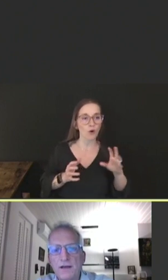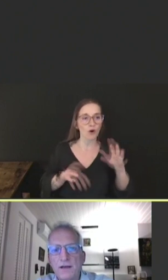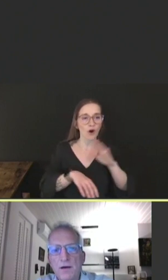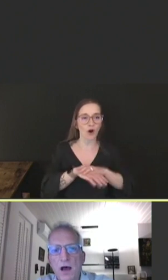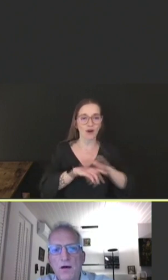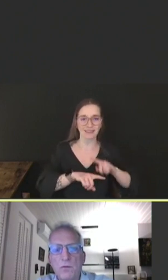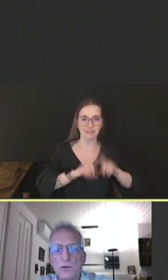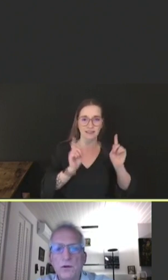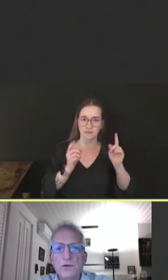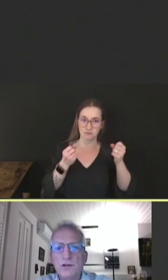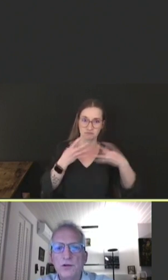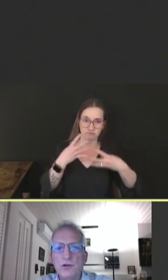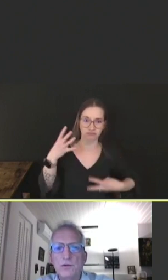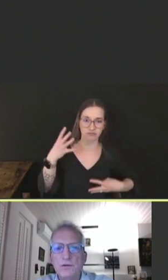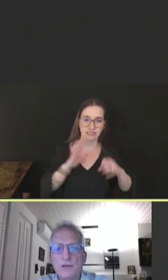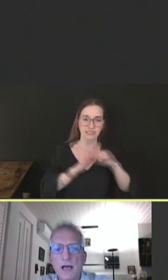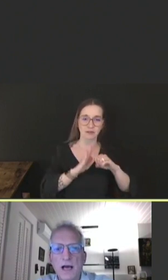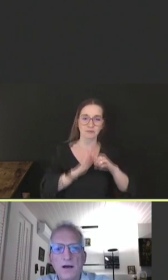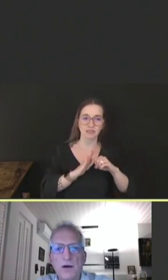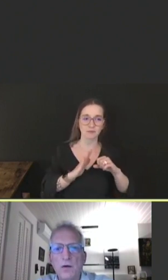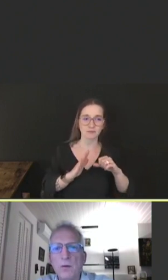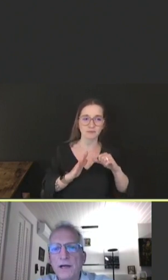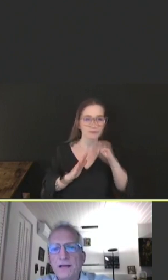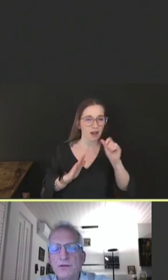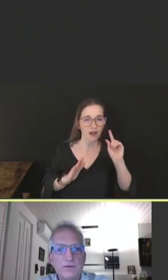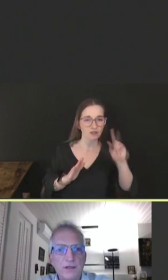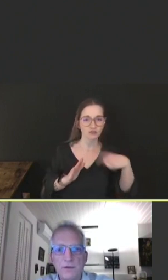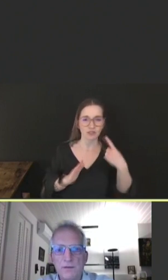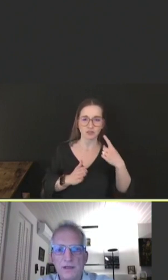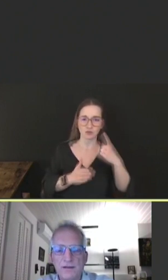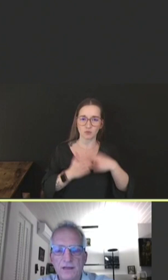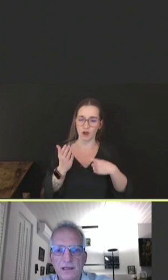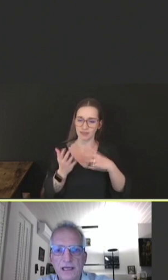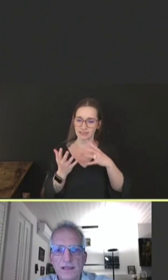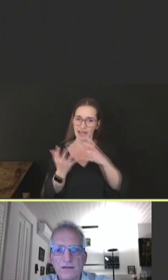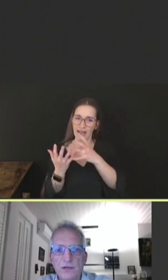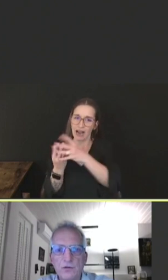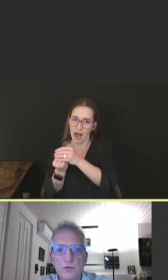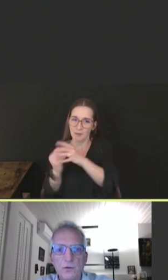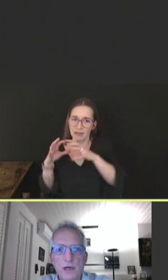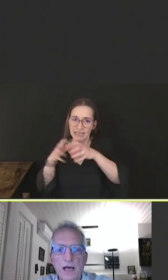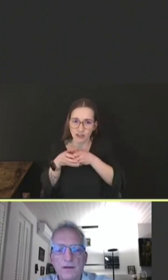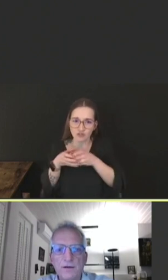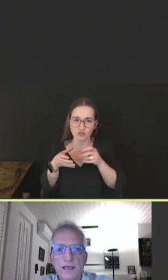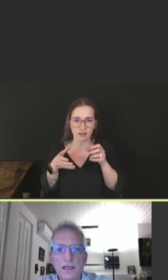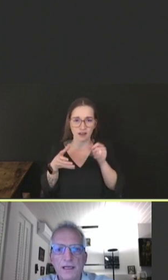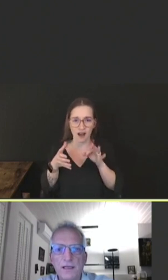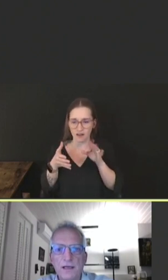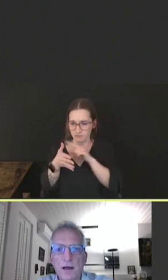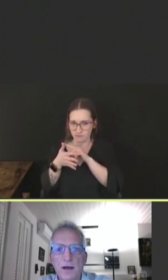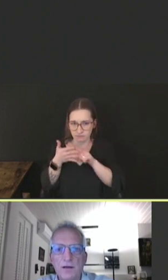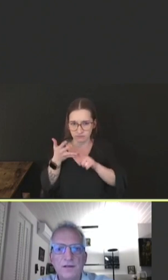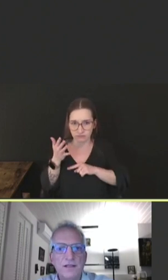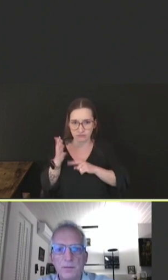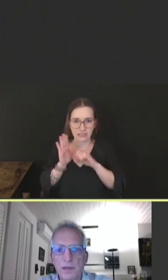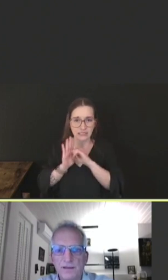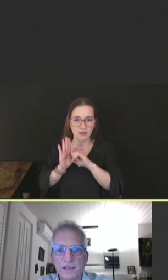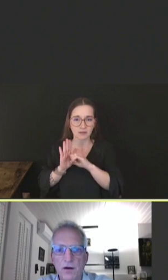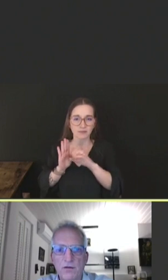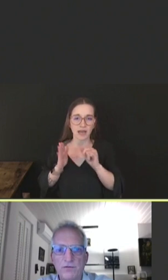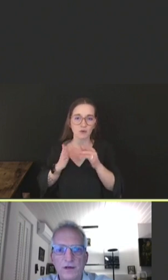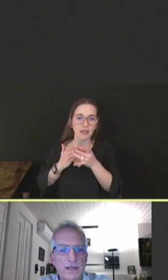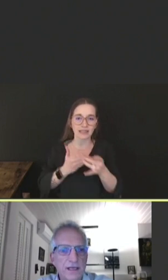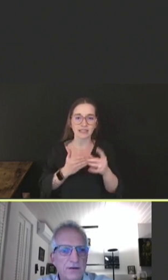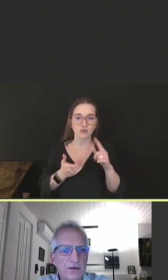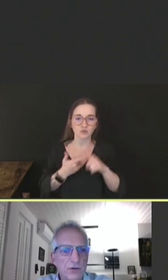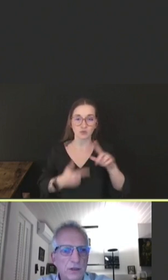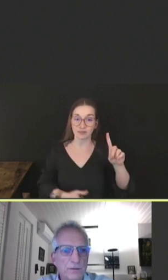than what constitutes a combination of symptoms that lead to the disability of the individual.